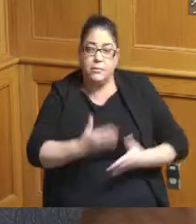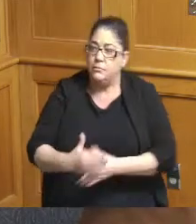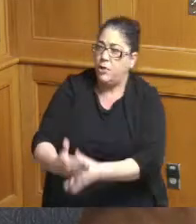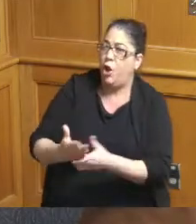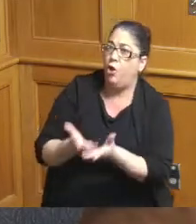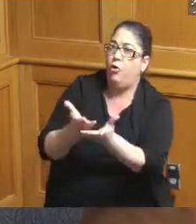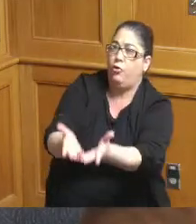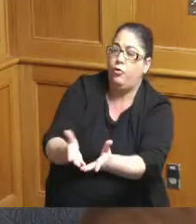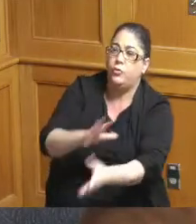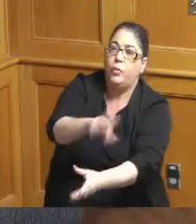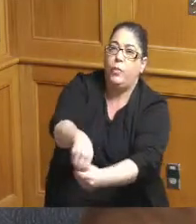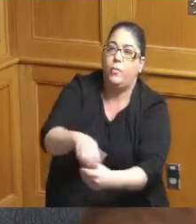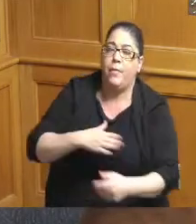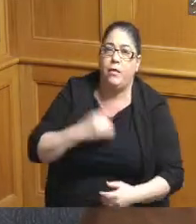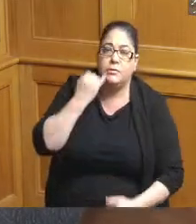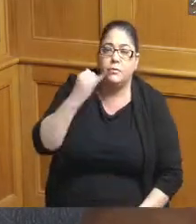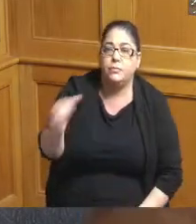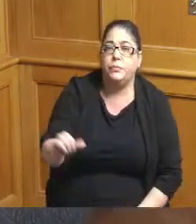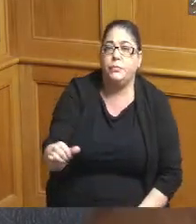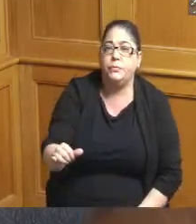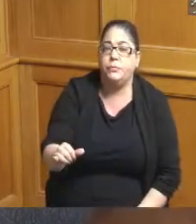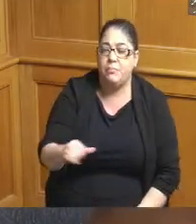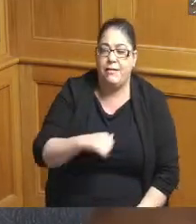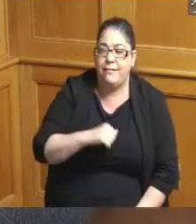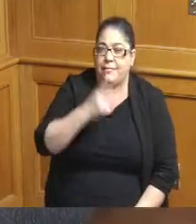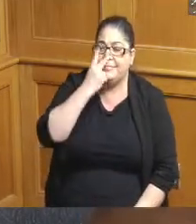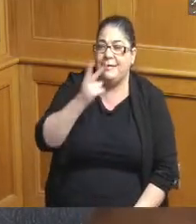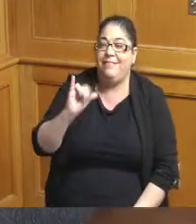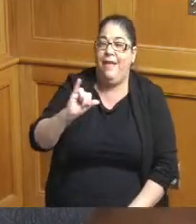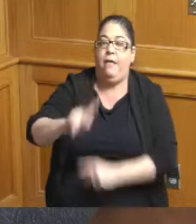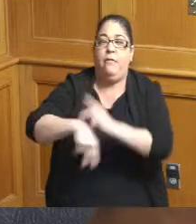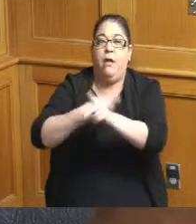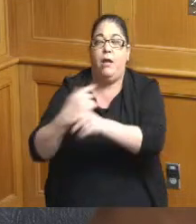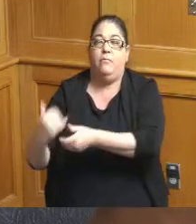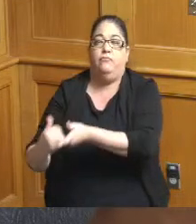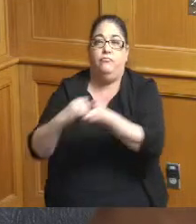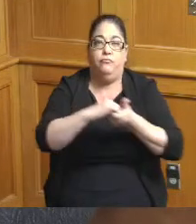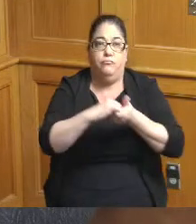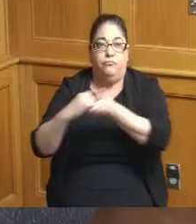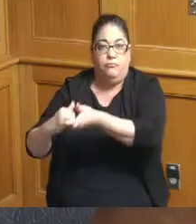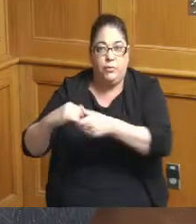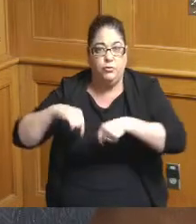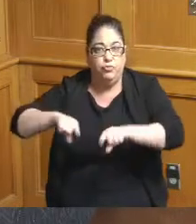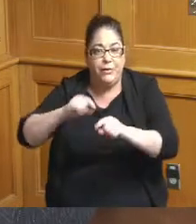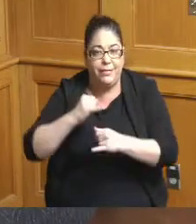try to incorporate it I didn't see that level of cooperation in our last meeting it seemed to be